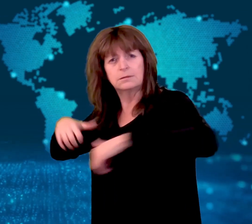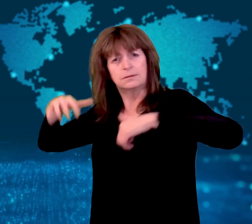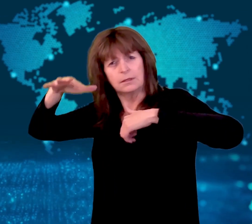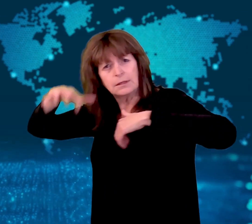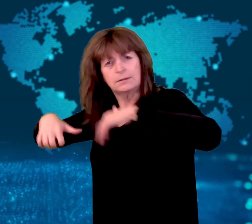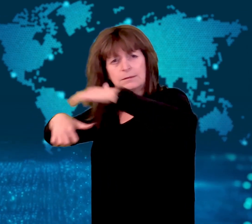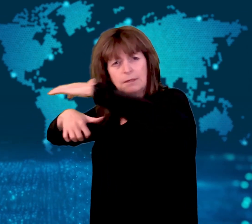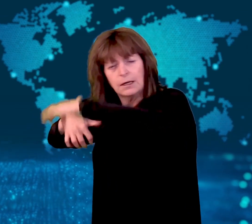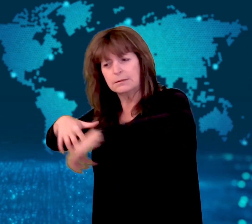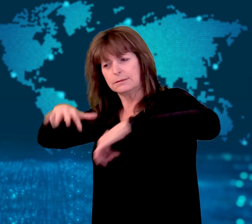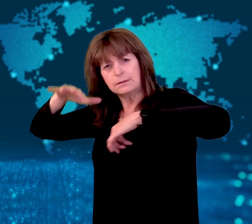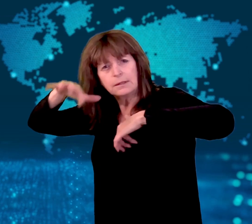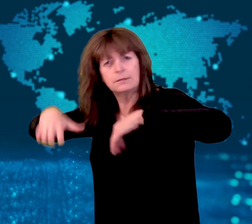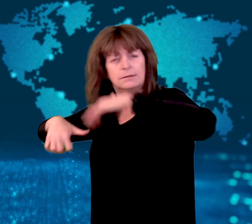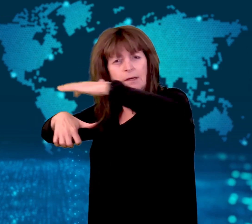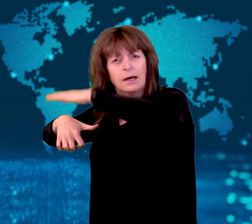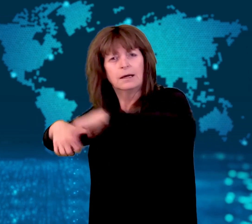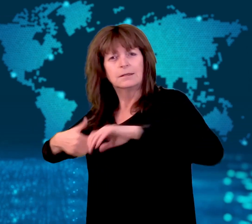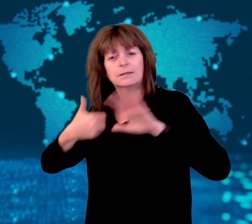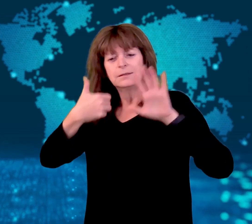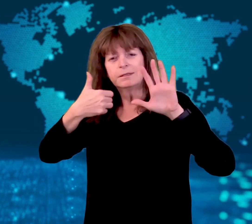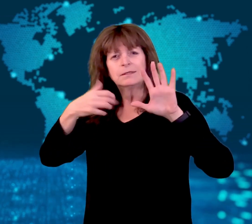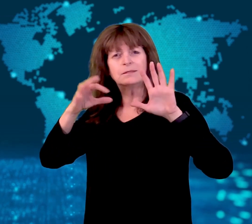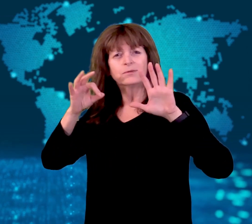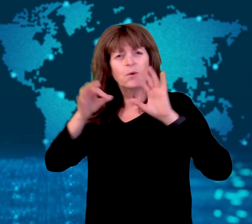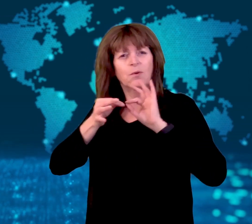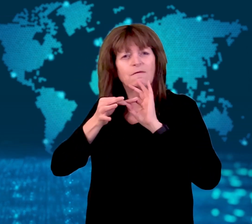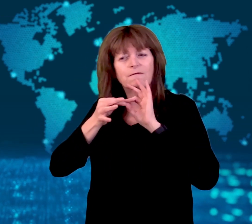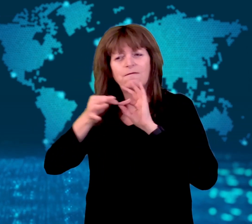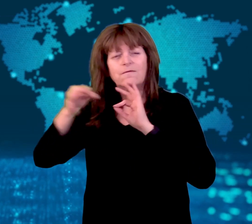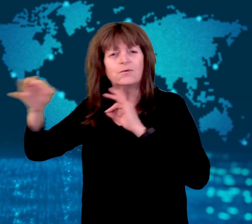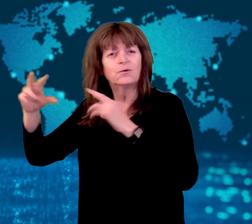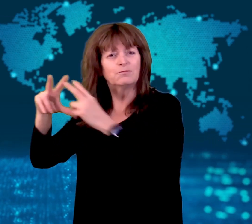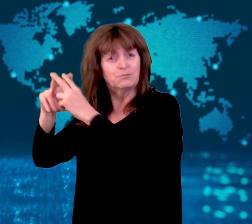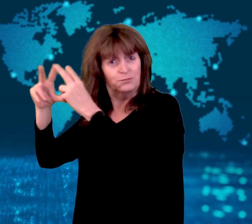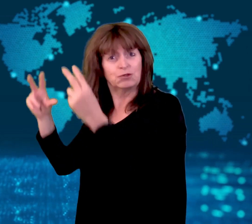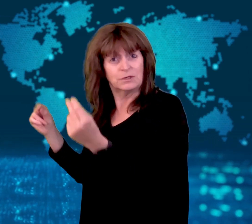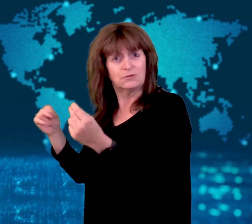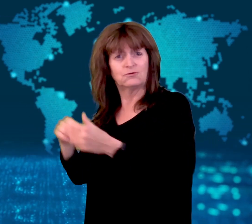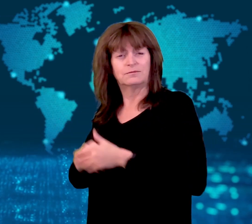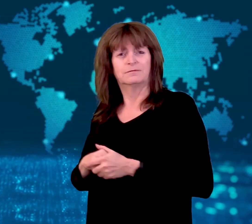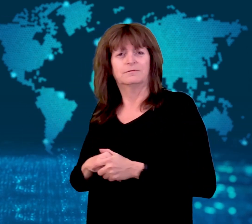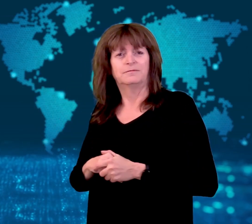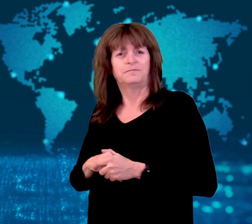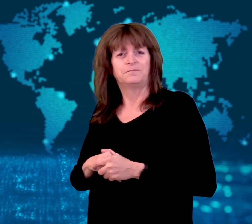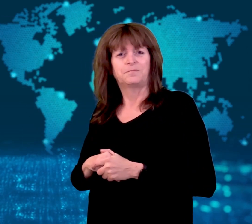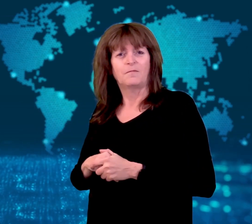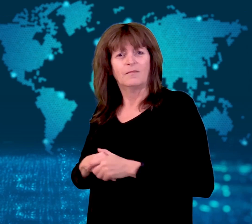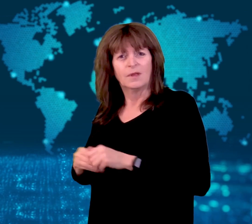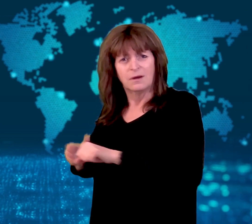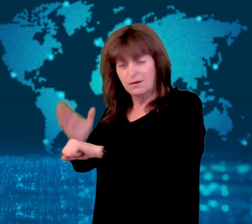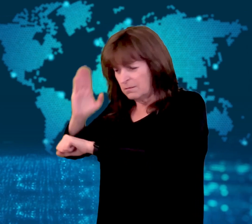They spent their time chipping away at the remains of a 60-foot bridge.